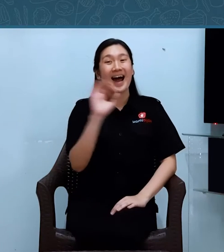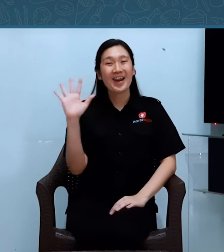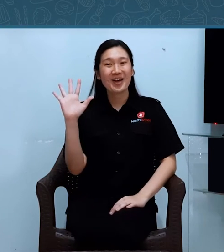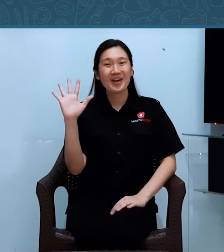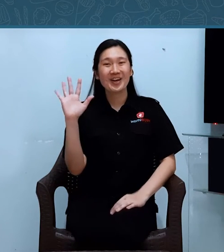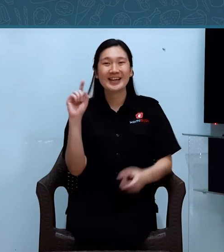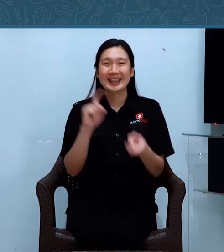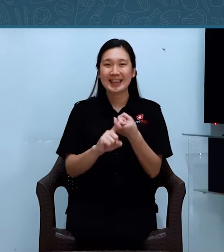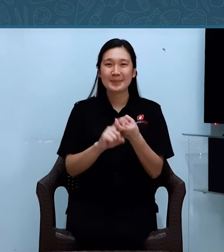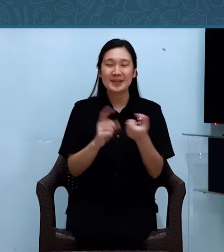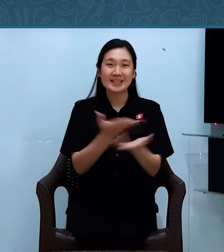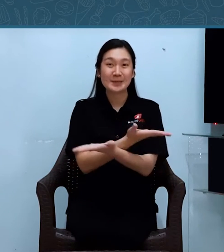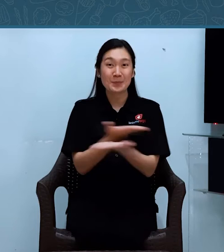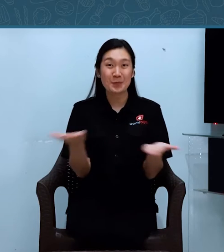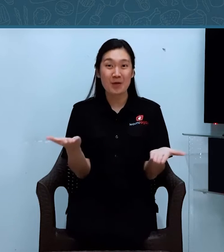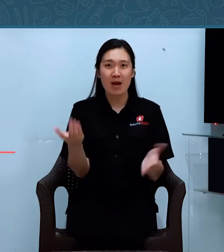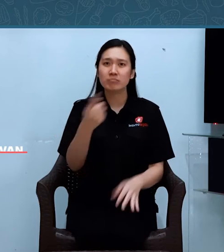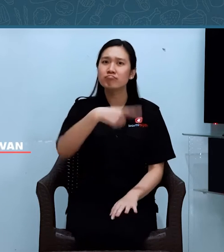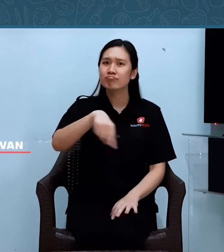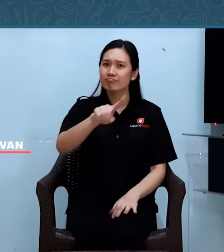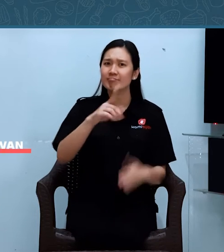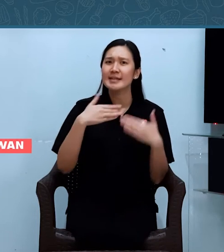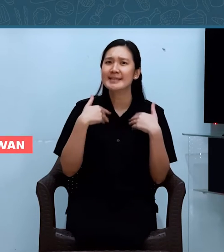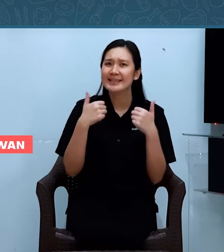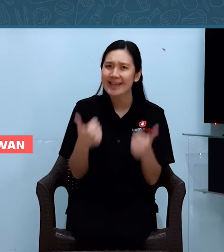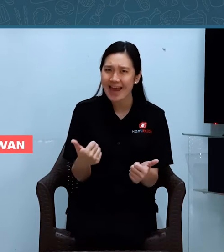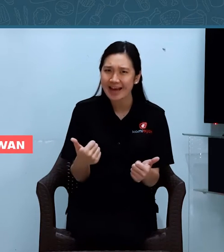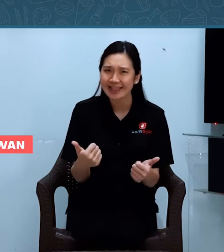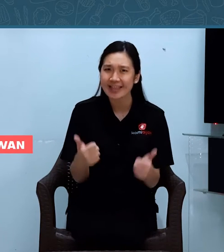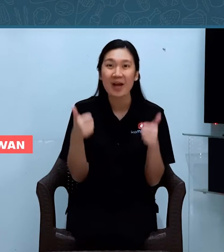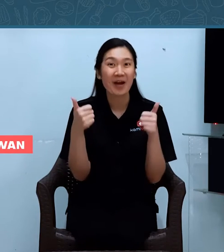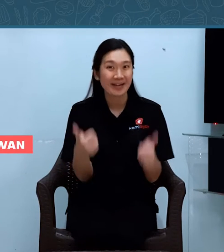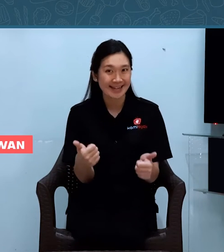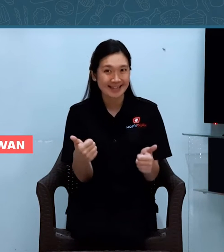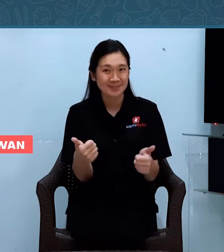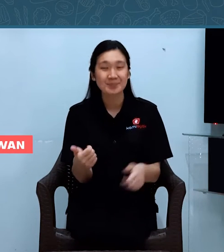Hello friends everyone, healthy?